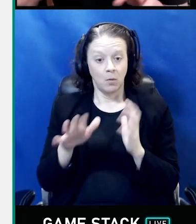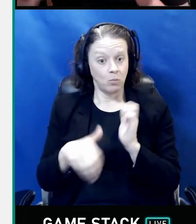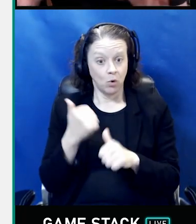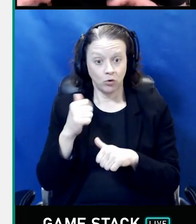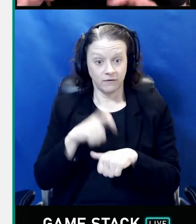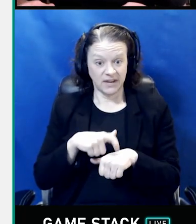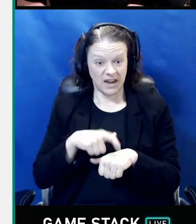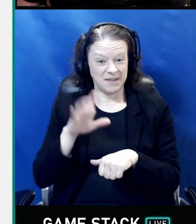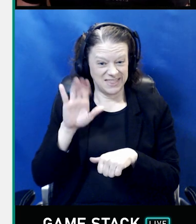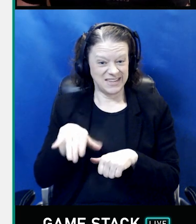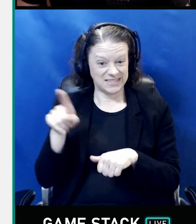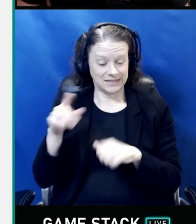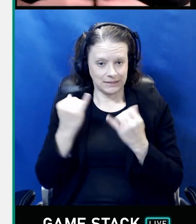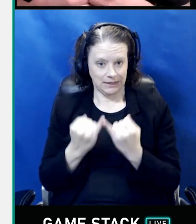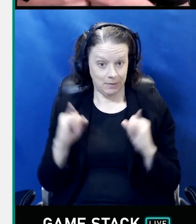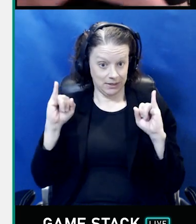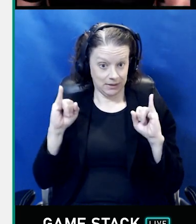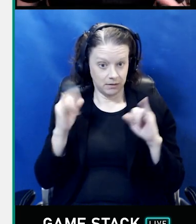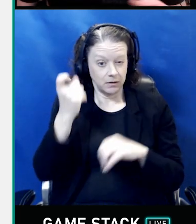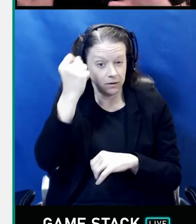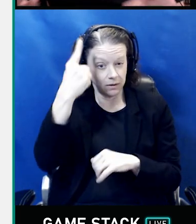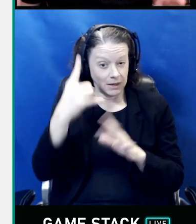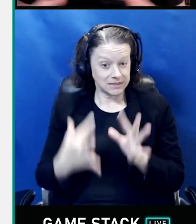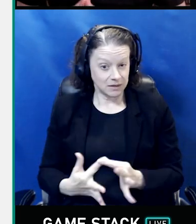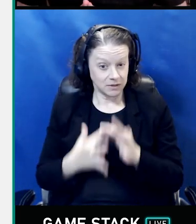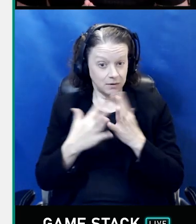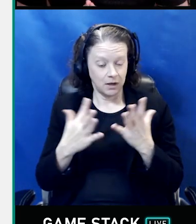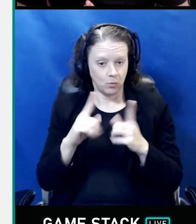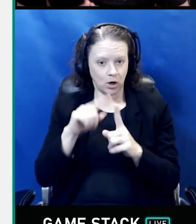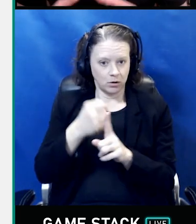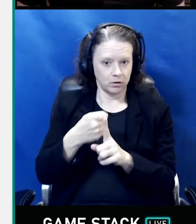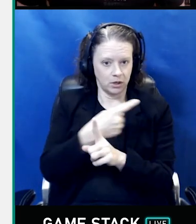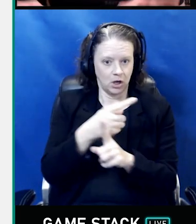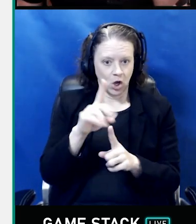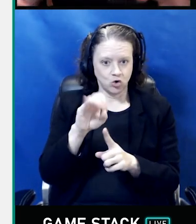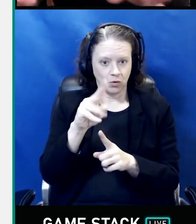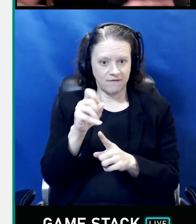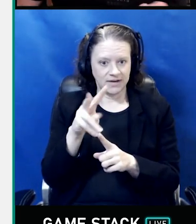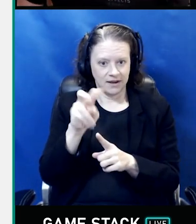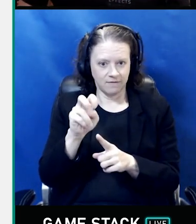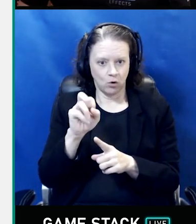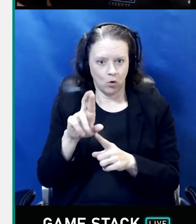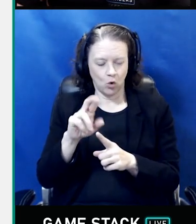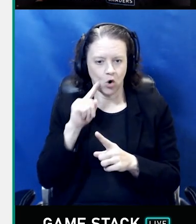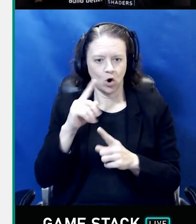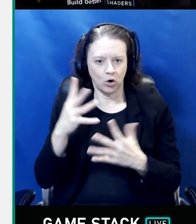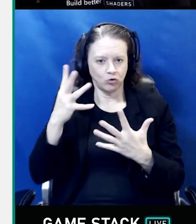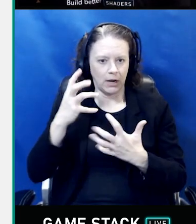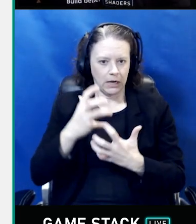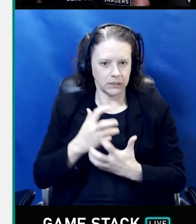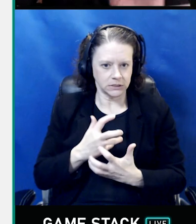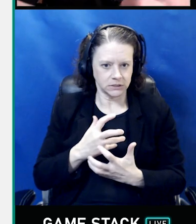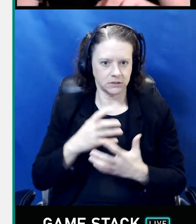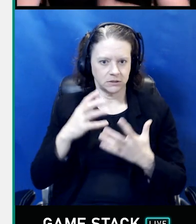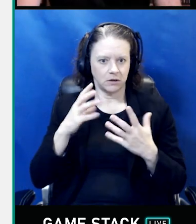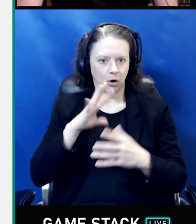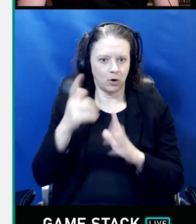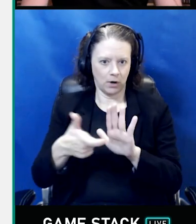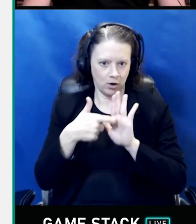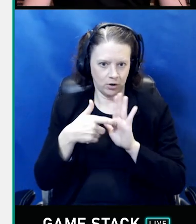exception comes in is where derivatives or gradients are required, and then you need a little help from your friends. And that is where quads come in.